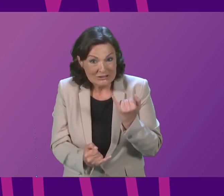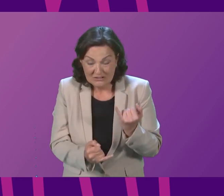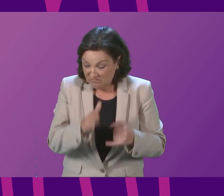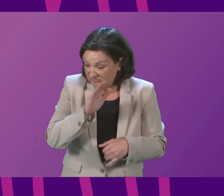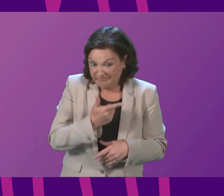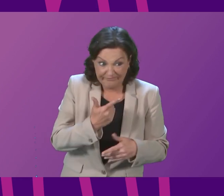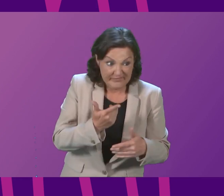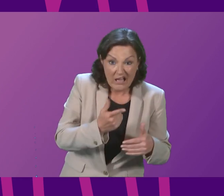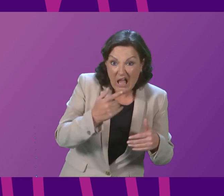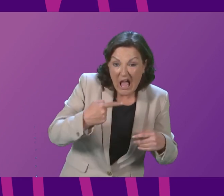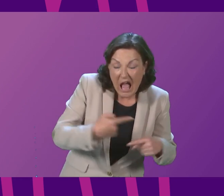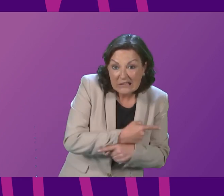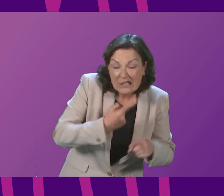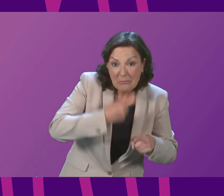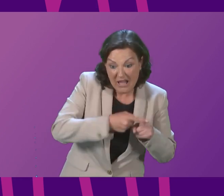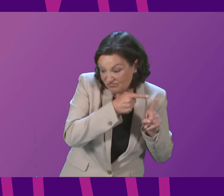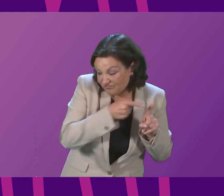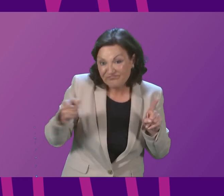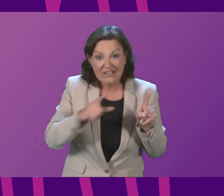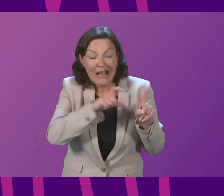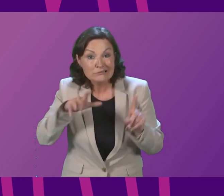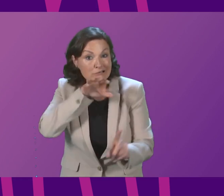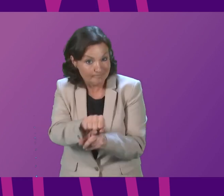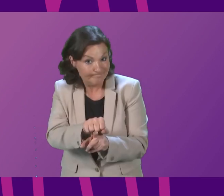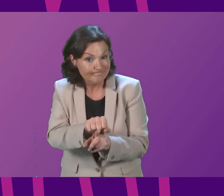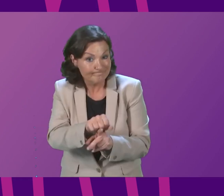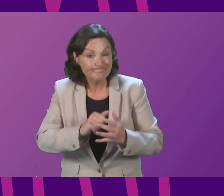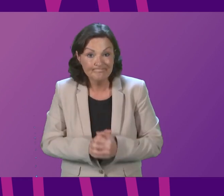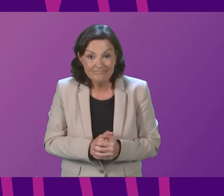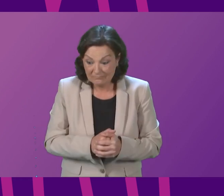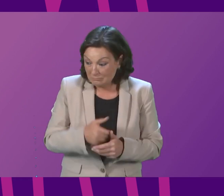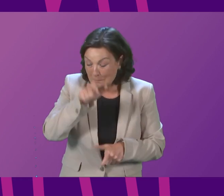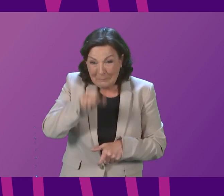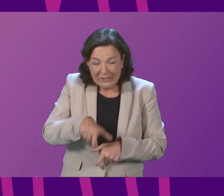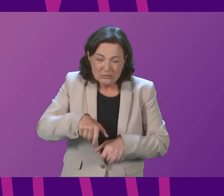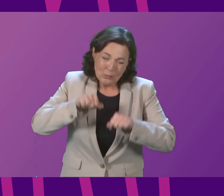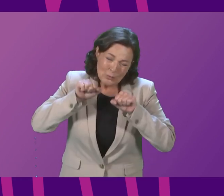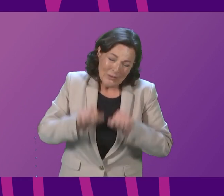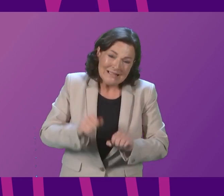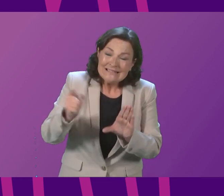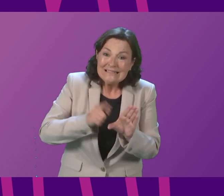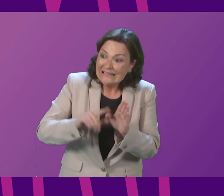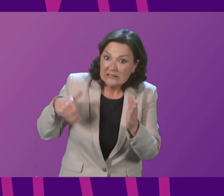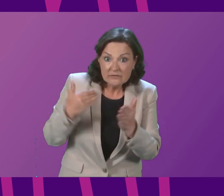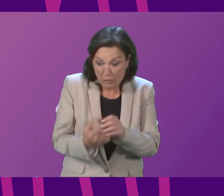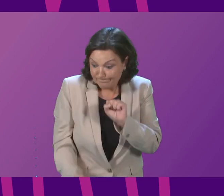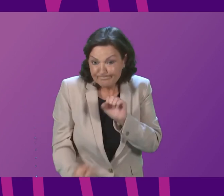and emergency to cancer diagnosis. Patients are waiting years for essential treatment.